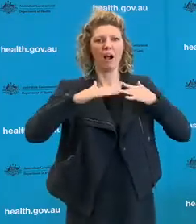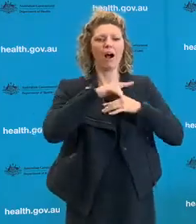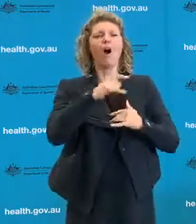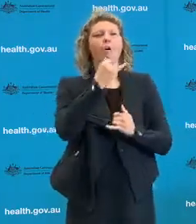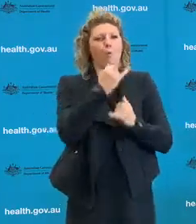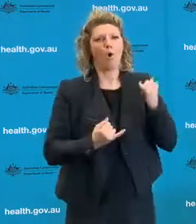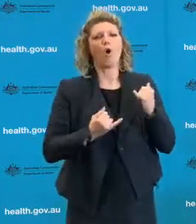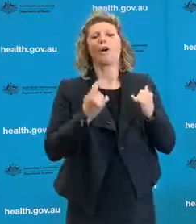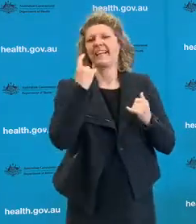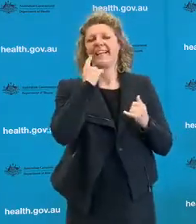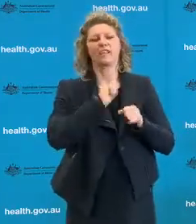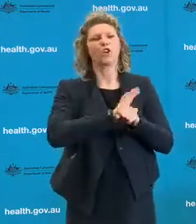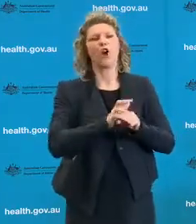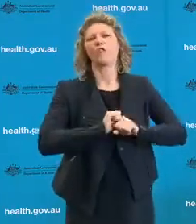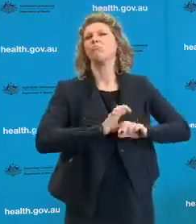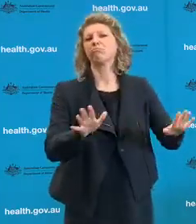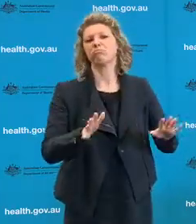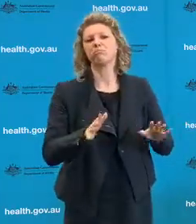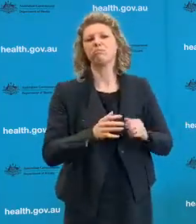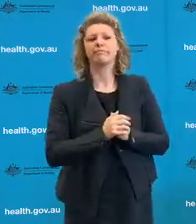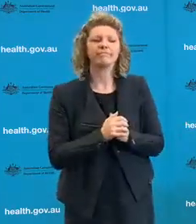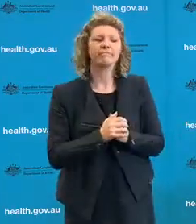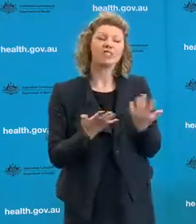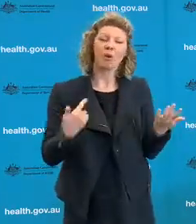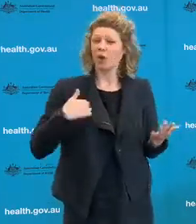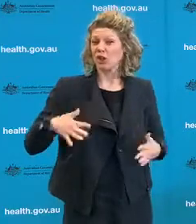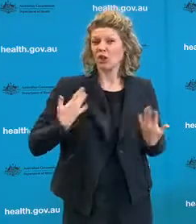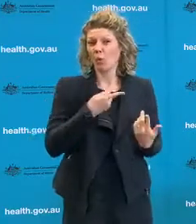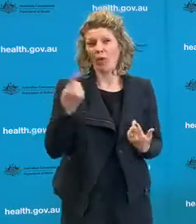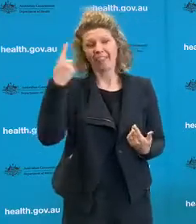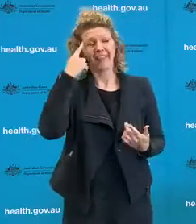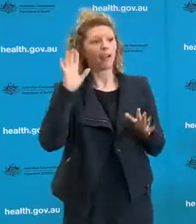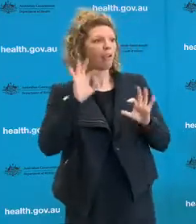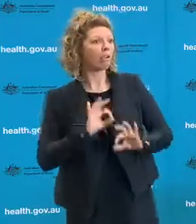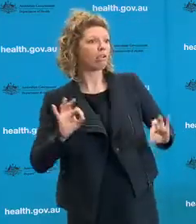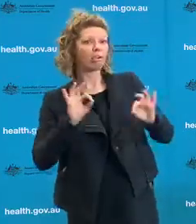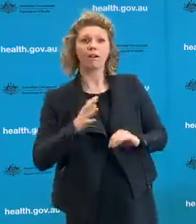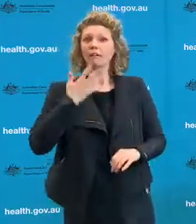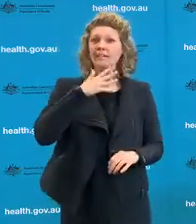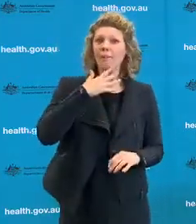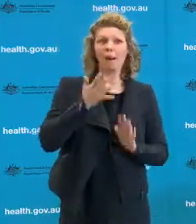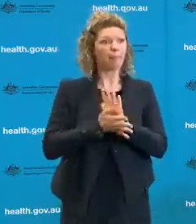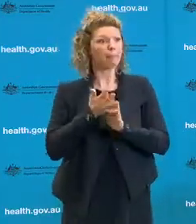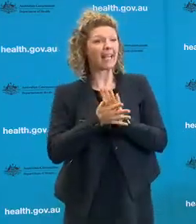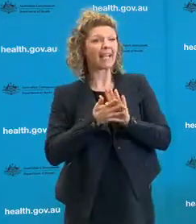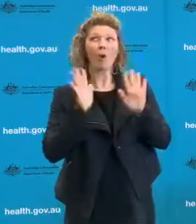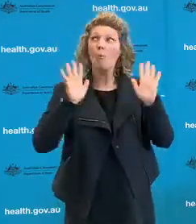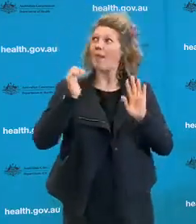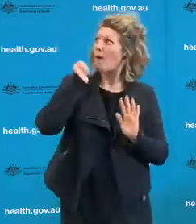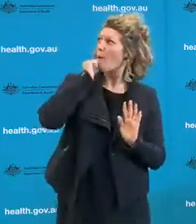So if we can't assume that COVID will be any less transmitted, we have to assume that that movement and crowds could potentially bring